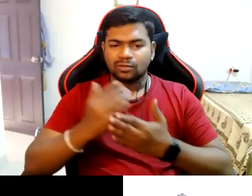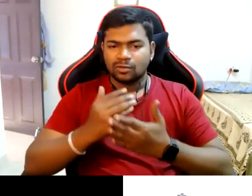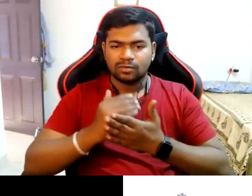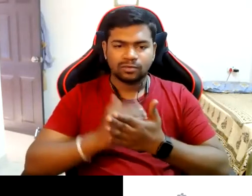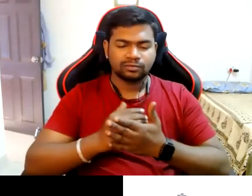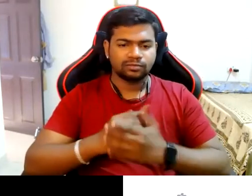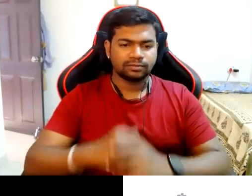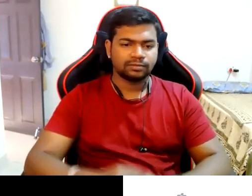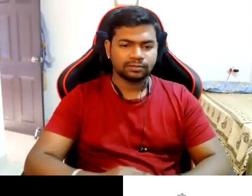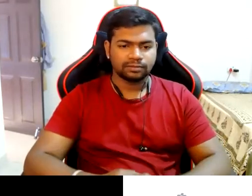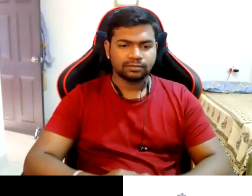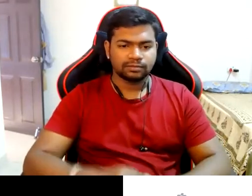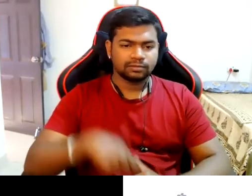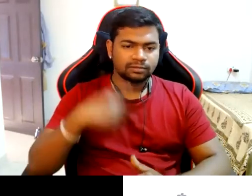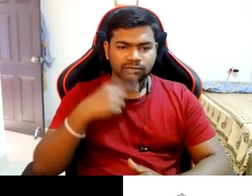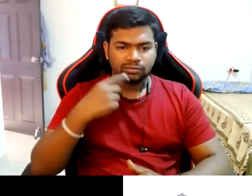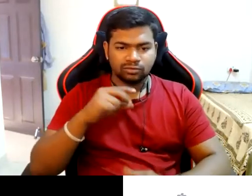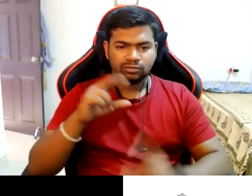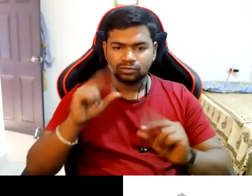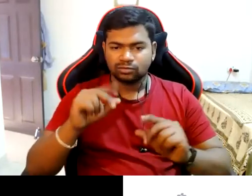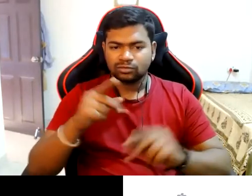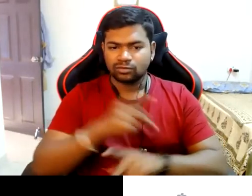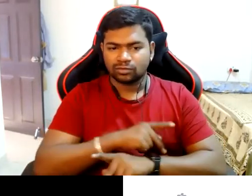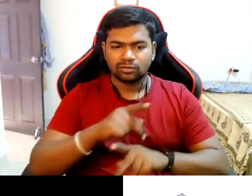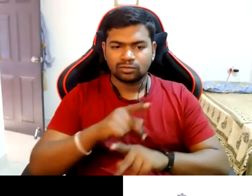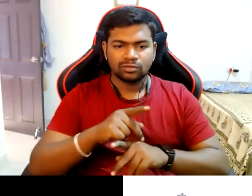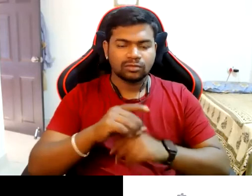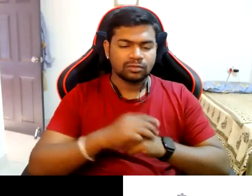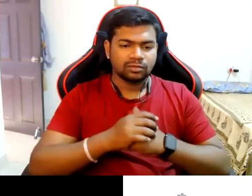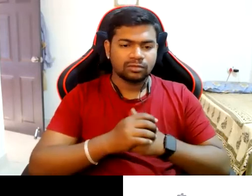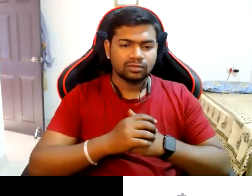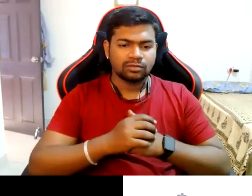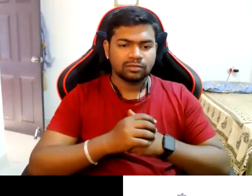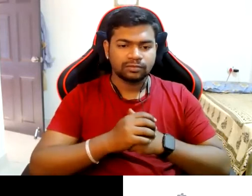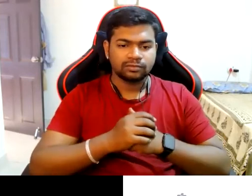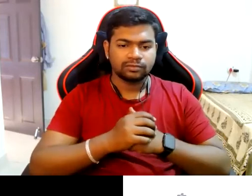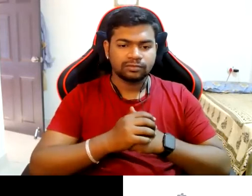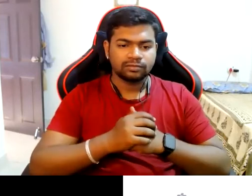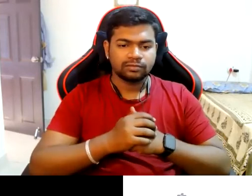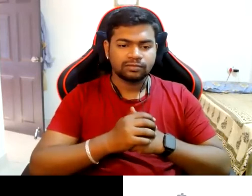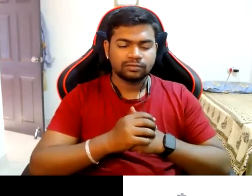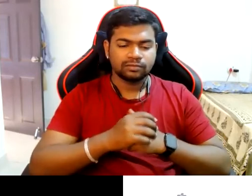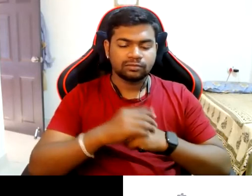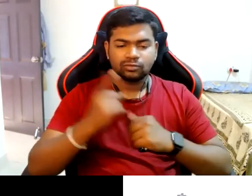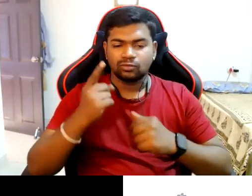Who do not have professional computer science background and want to enter into tech industry?